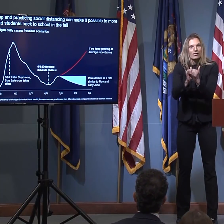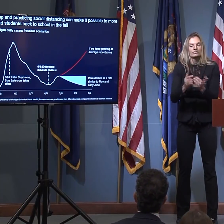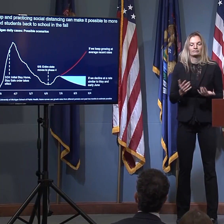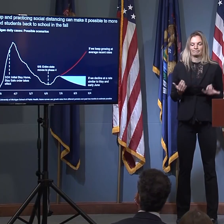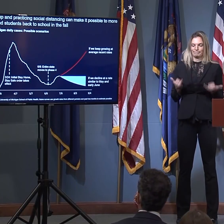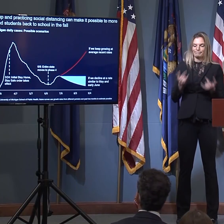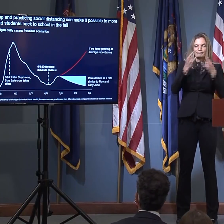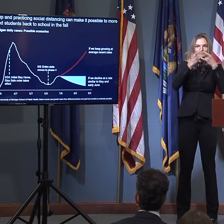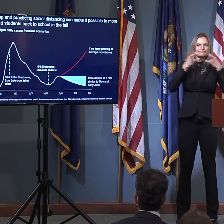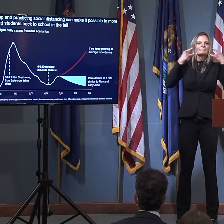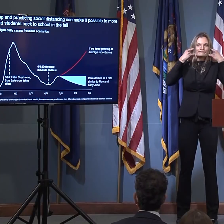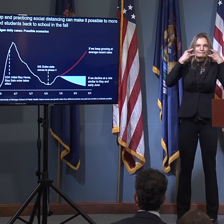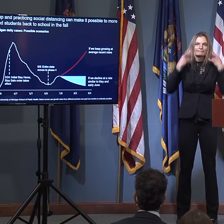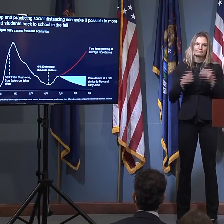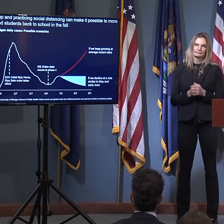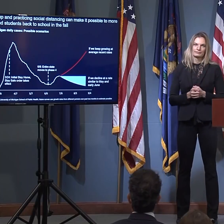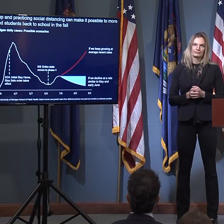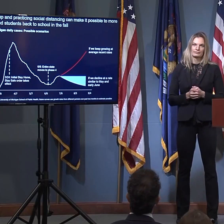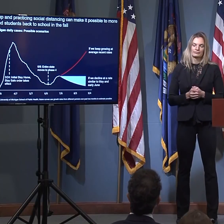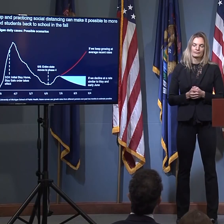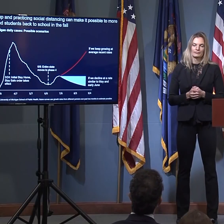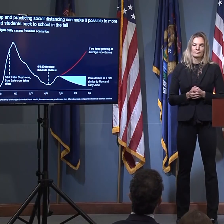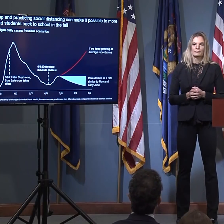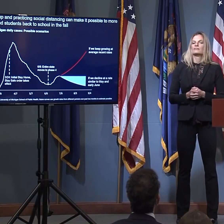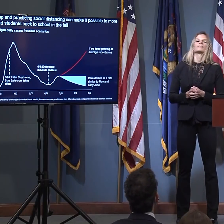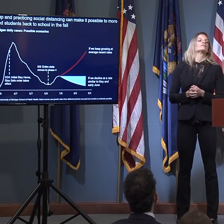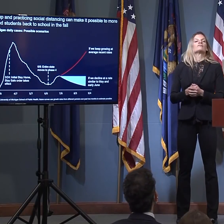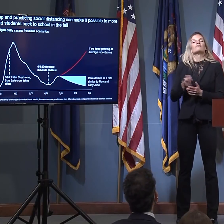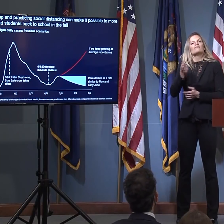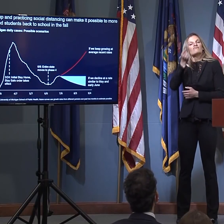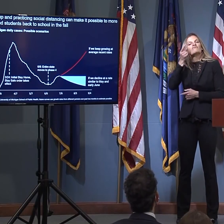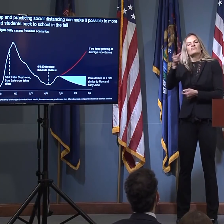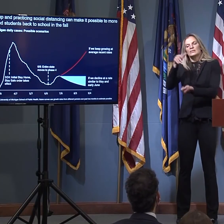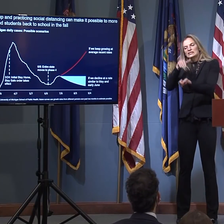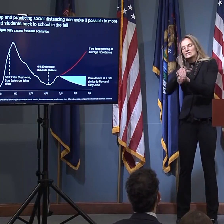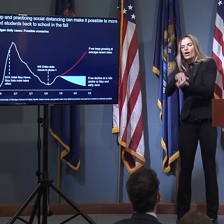DEPENDS ON WHAT WE DO TODAY. THE HEROS ON THE FRONT LINES OF